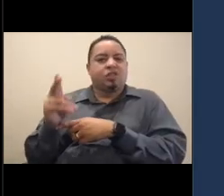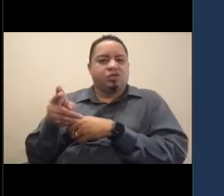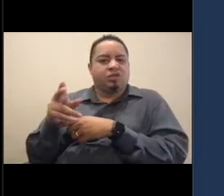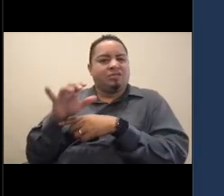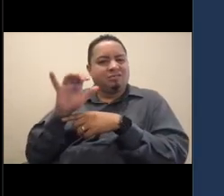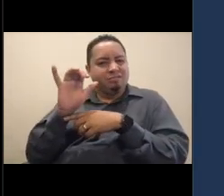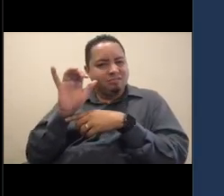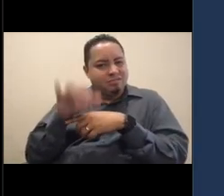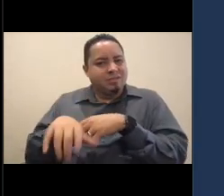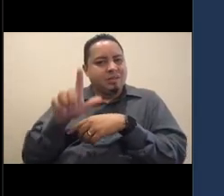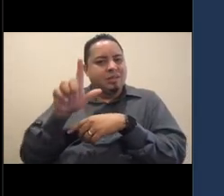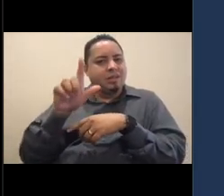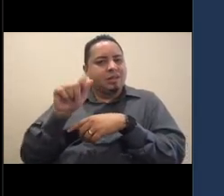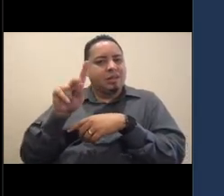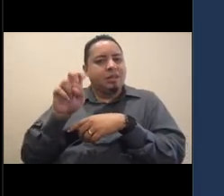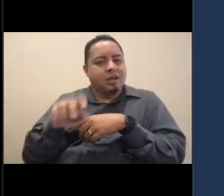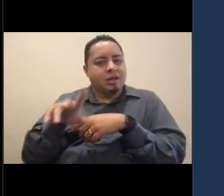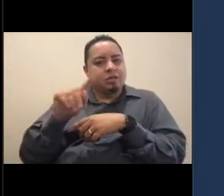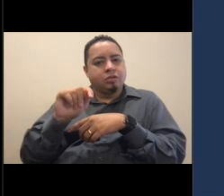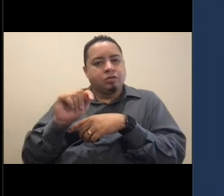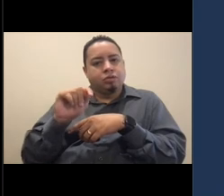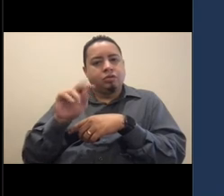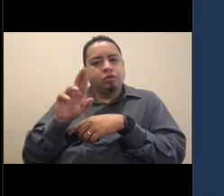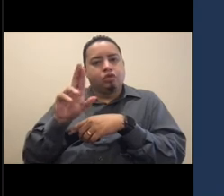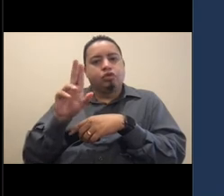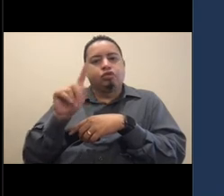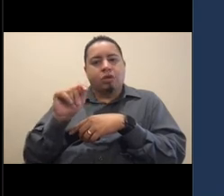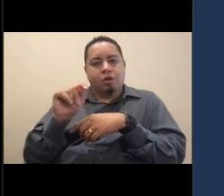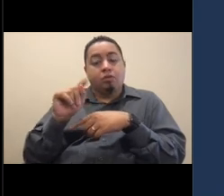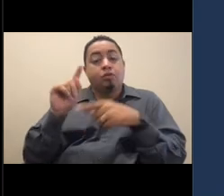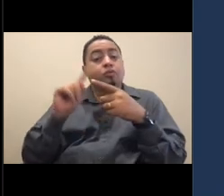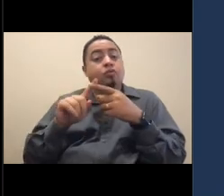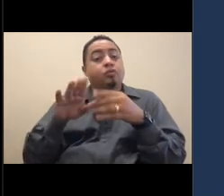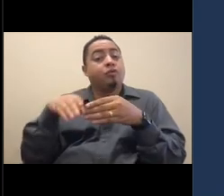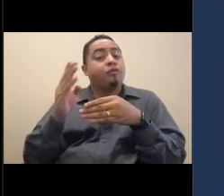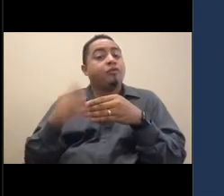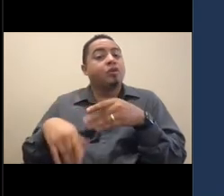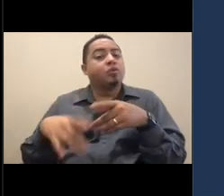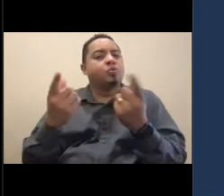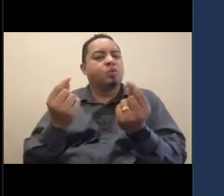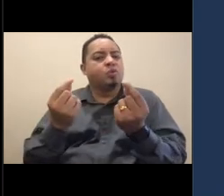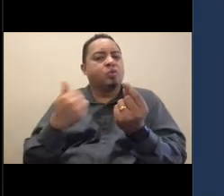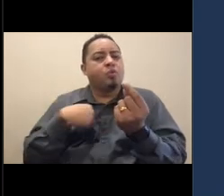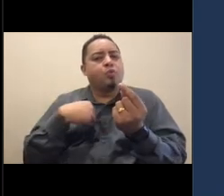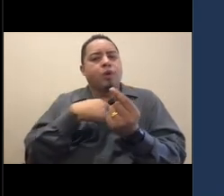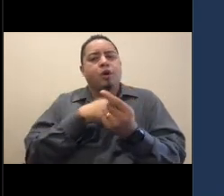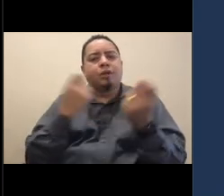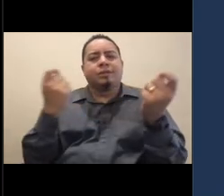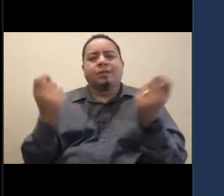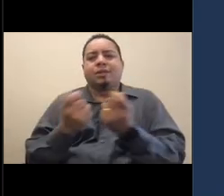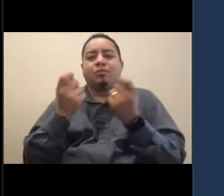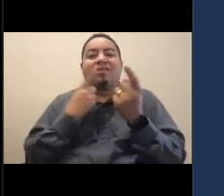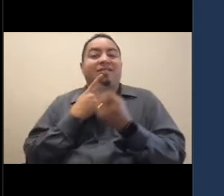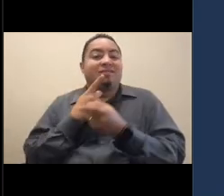And the piece that I want to leave you all with is we are celebrating the success of lake trout wildly reproducing in Lake Champlain.